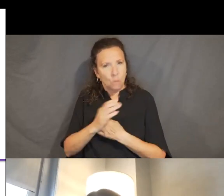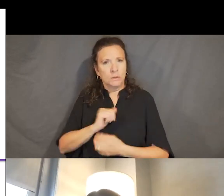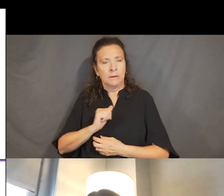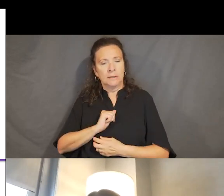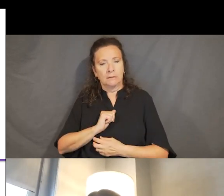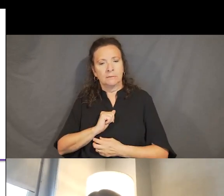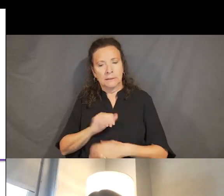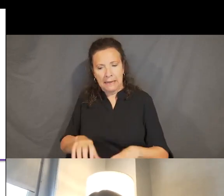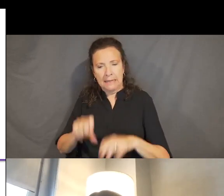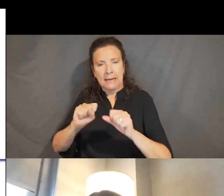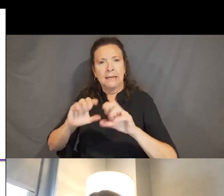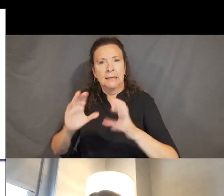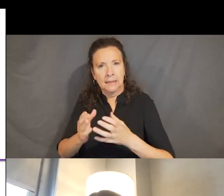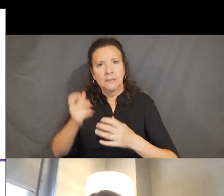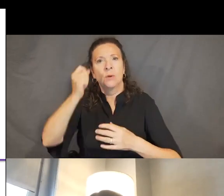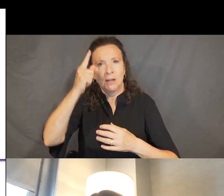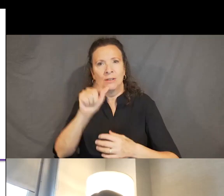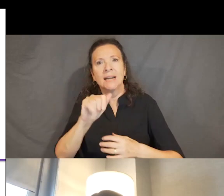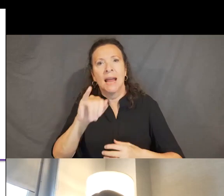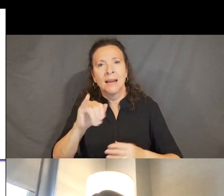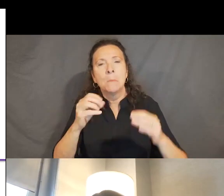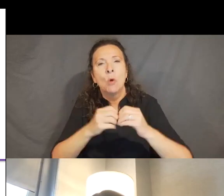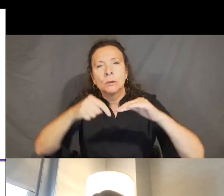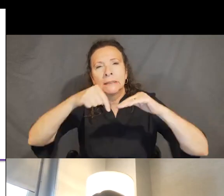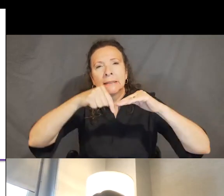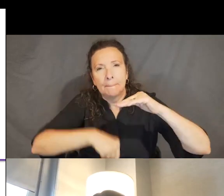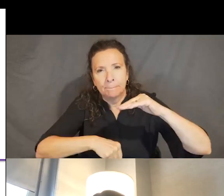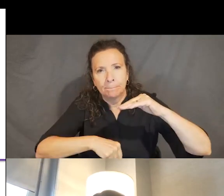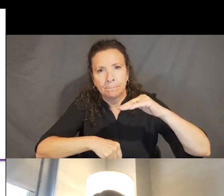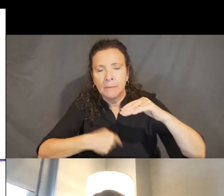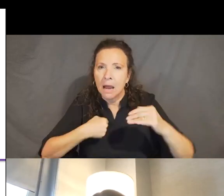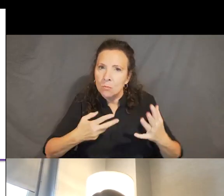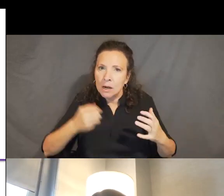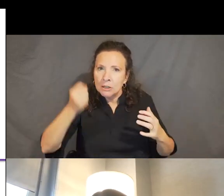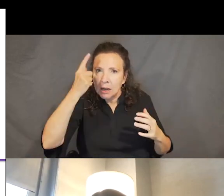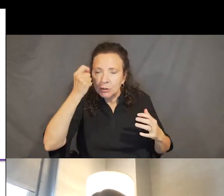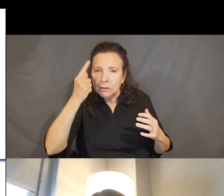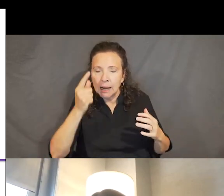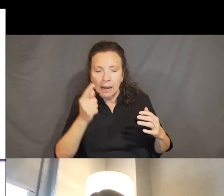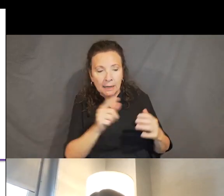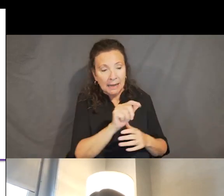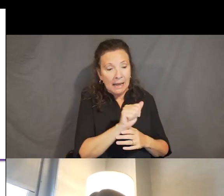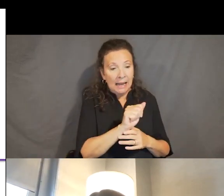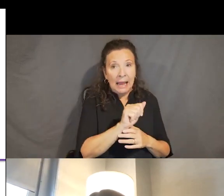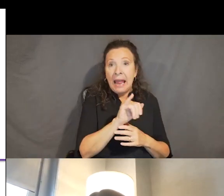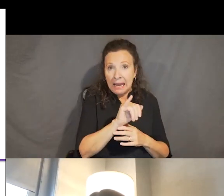things that really helped me was to understand the difference between AI that is considered narrow,